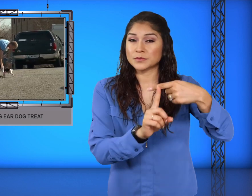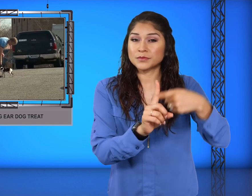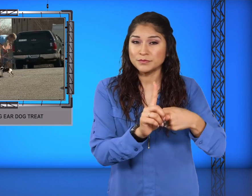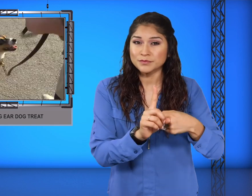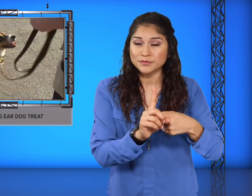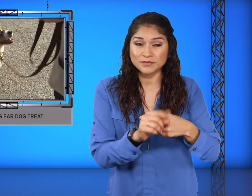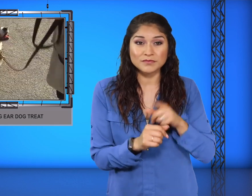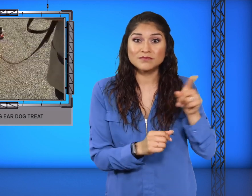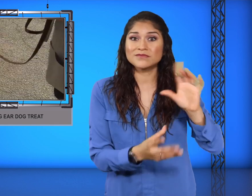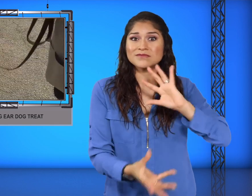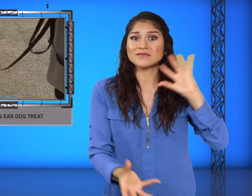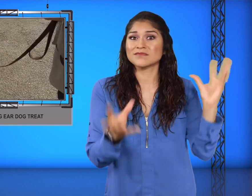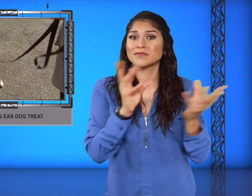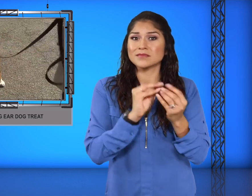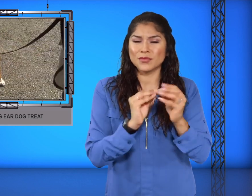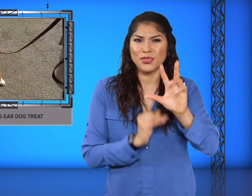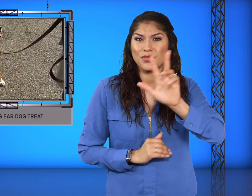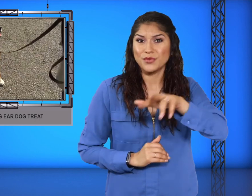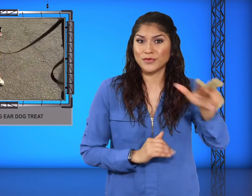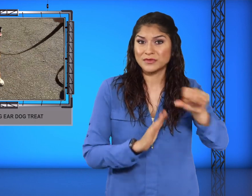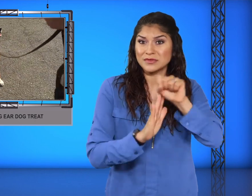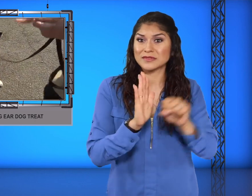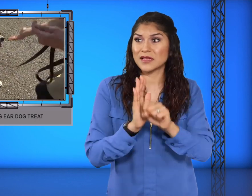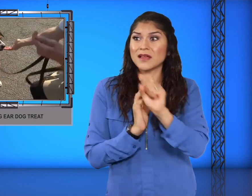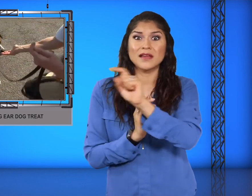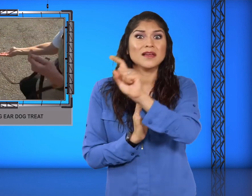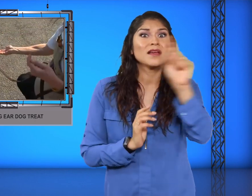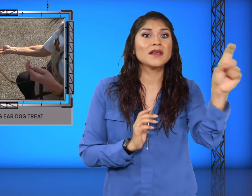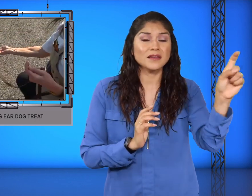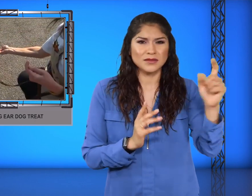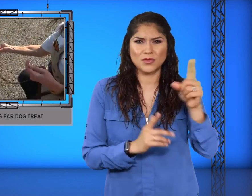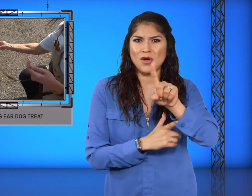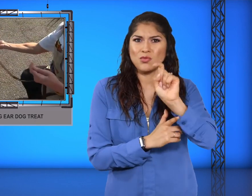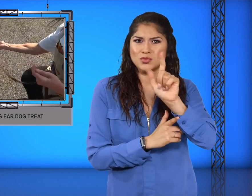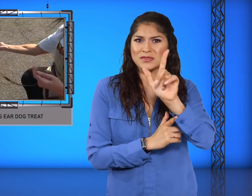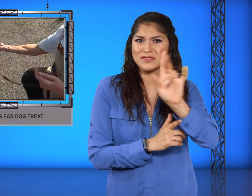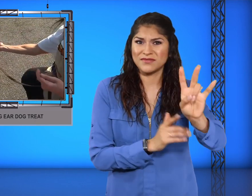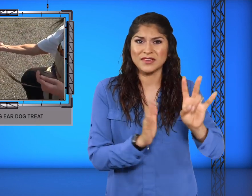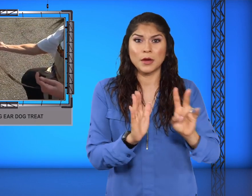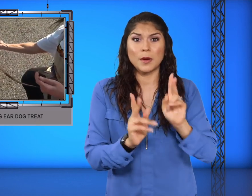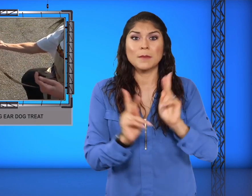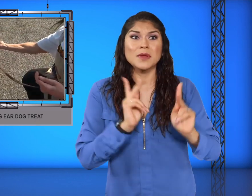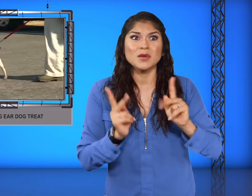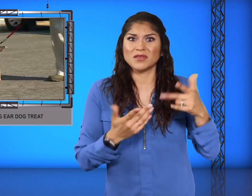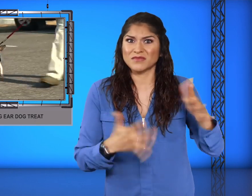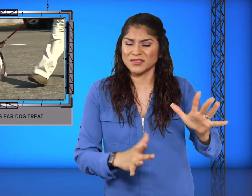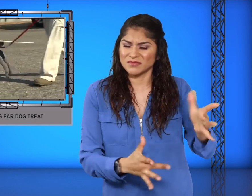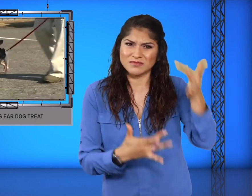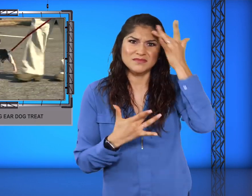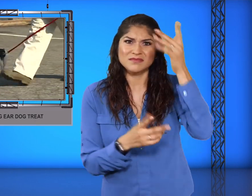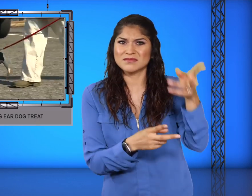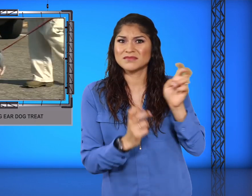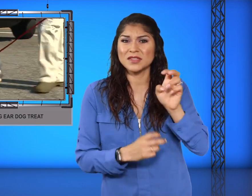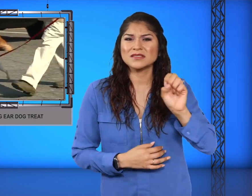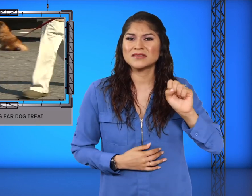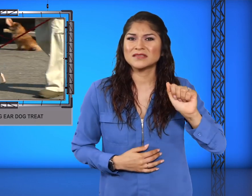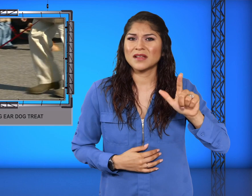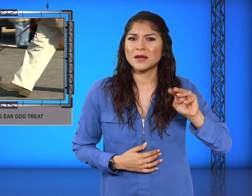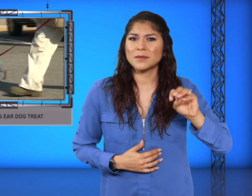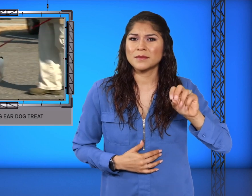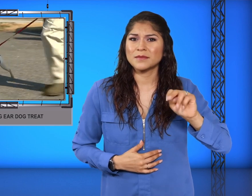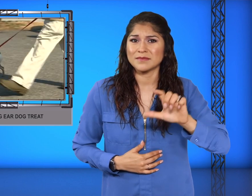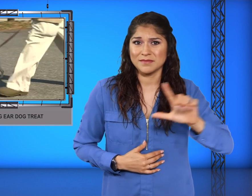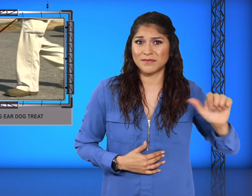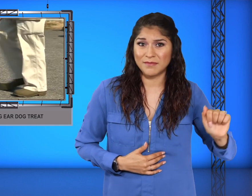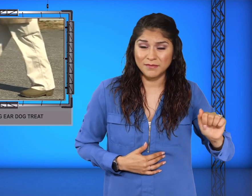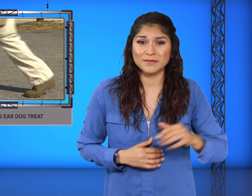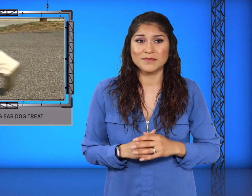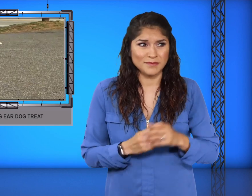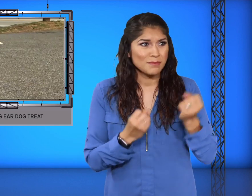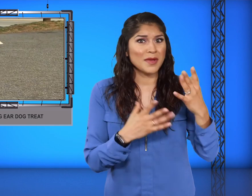Over the past month 127 people in 33 states have gotten salmonella and dozens of them